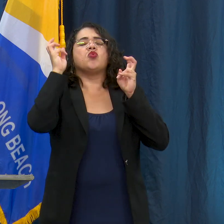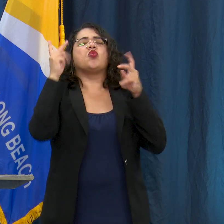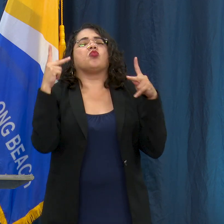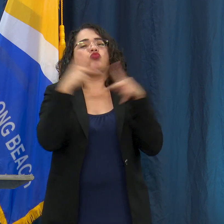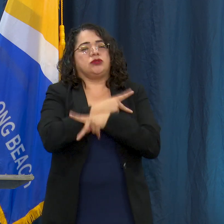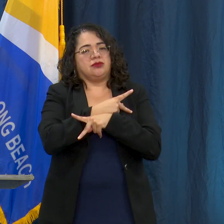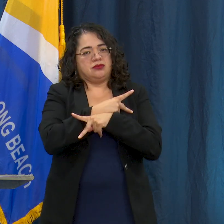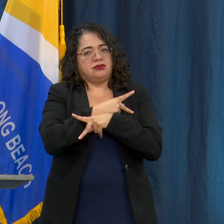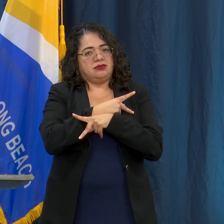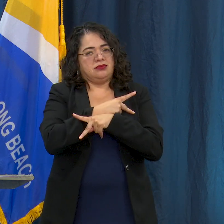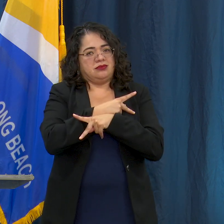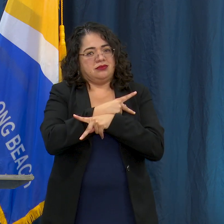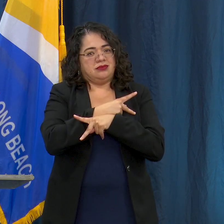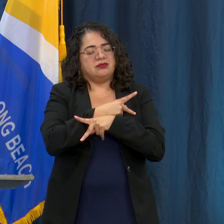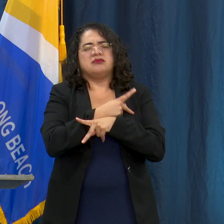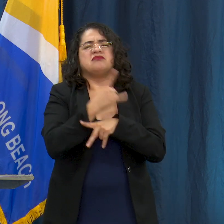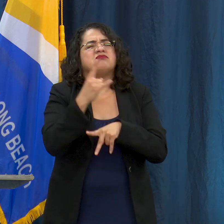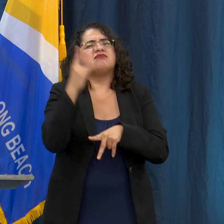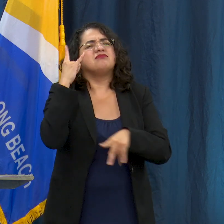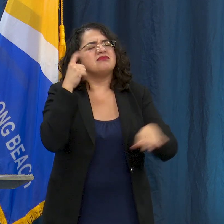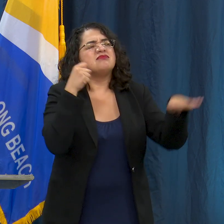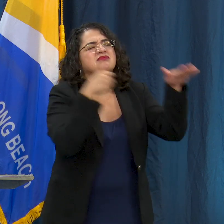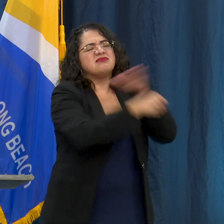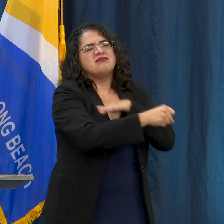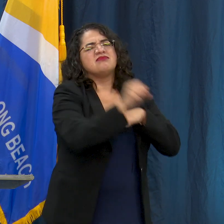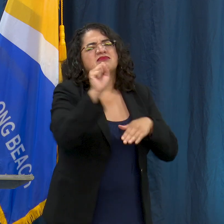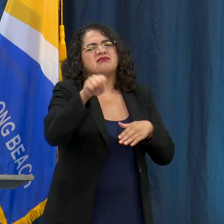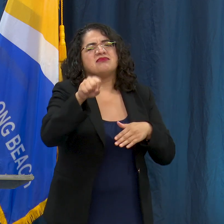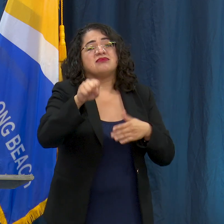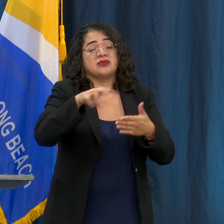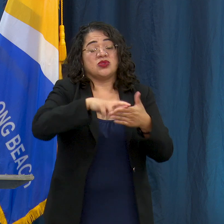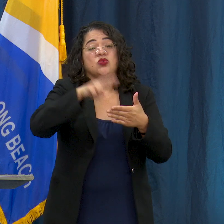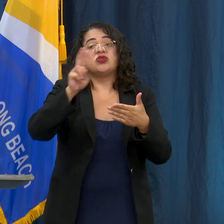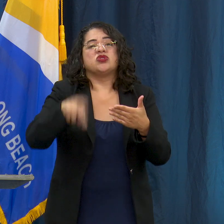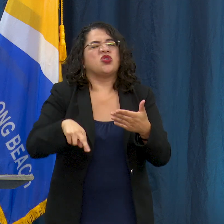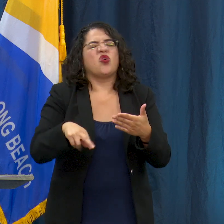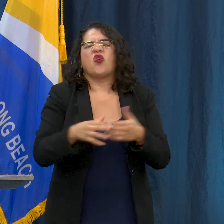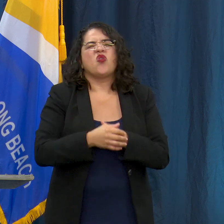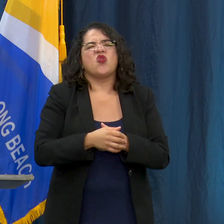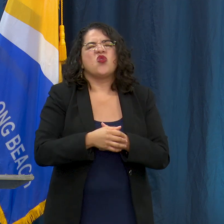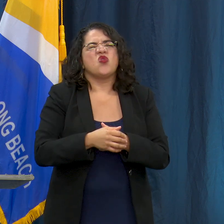have worse outcomes due to their infection with COVID-19. So I'd like to